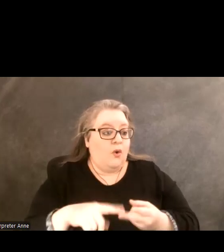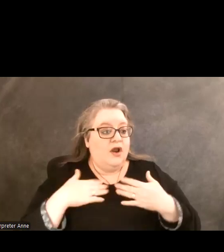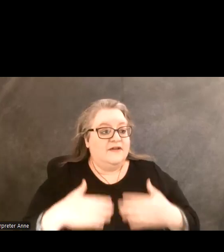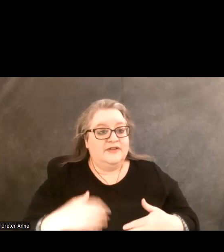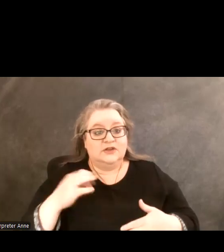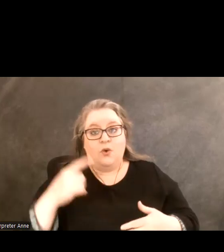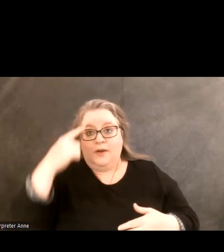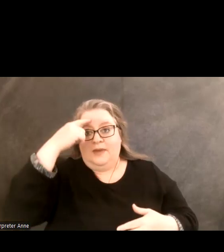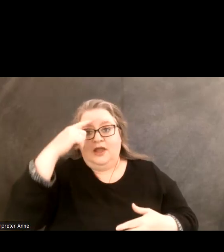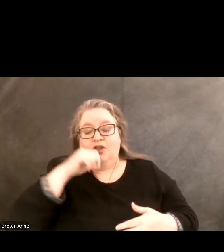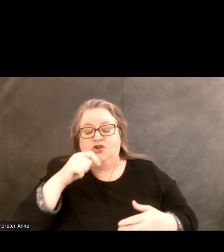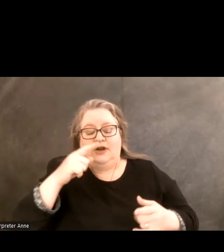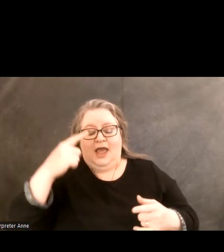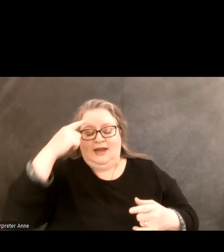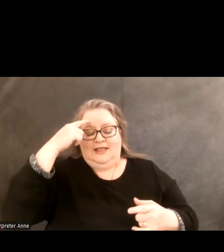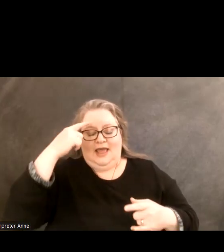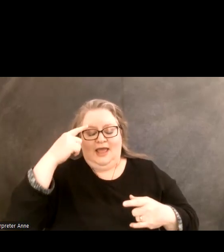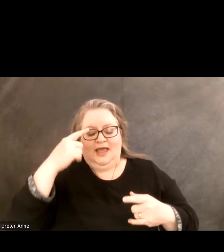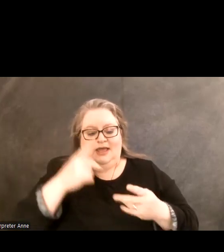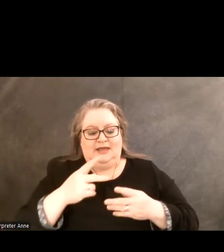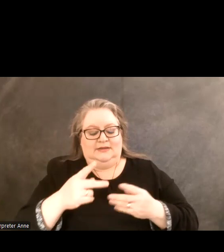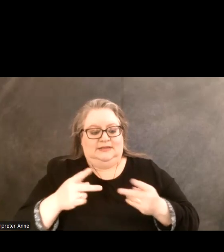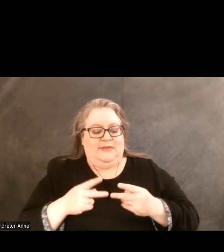you're not in the spedspace at the time. You're having a